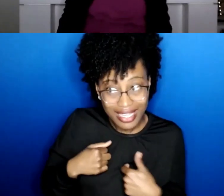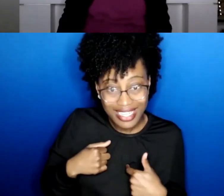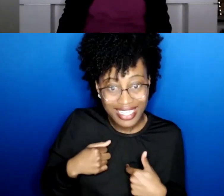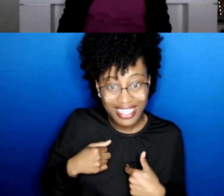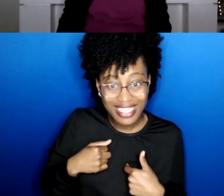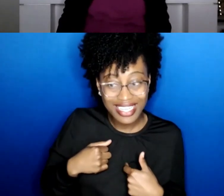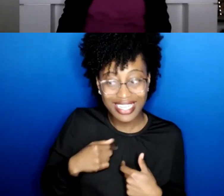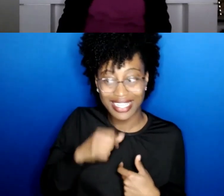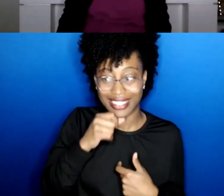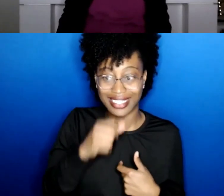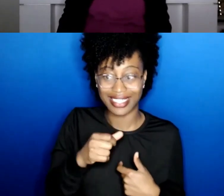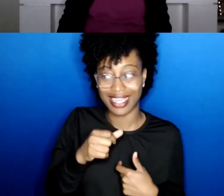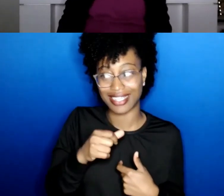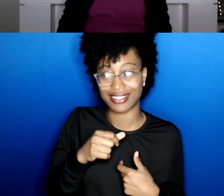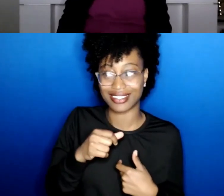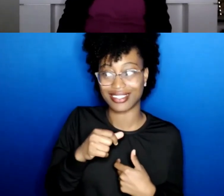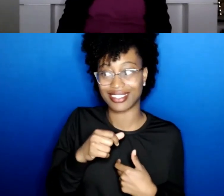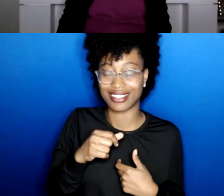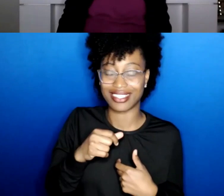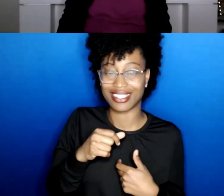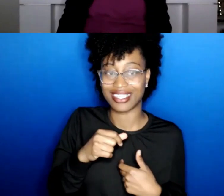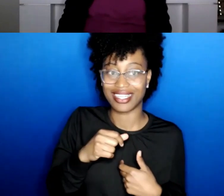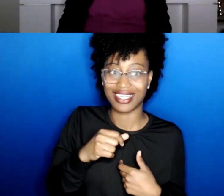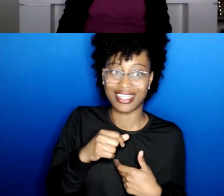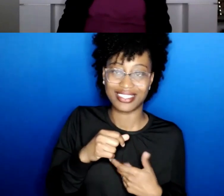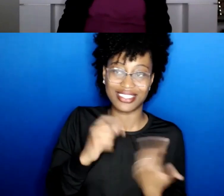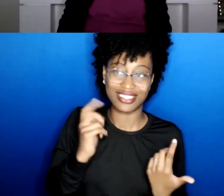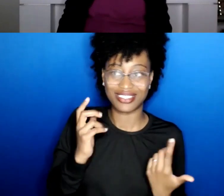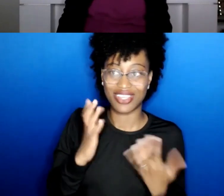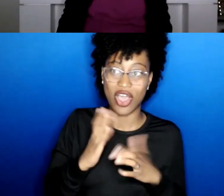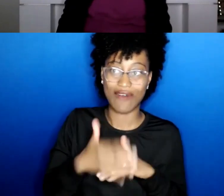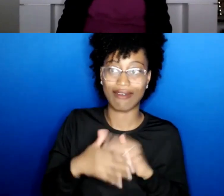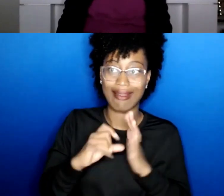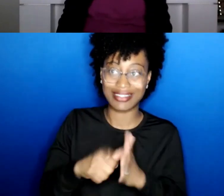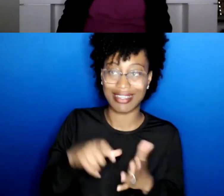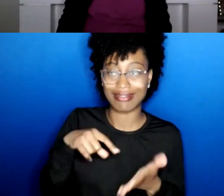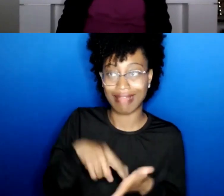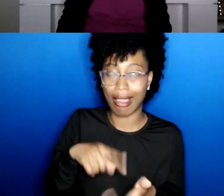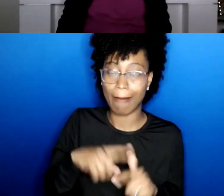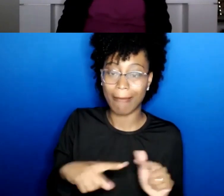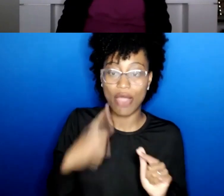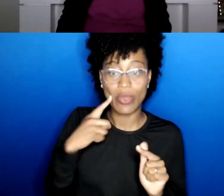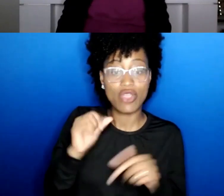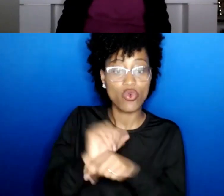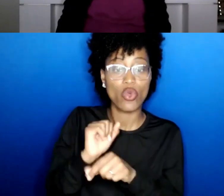overplay the metaphor, we have been 06:27:31 working closely together since last